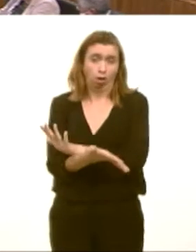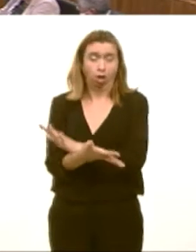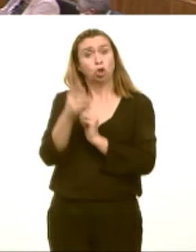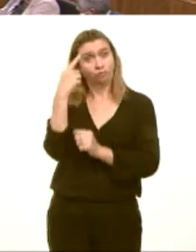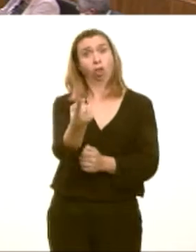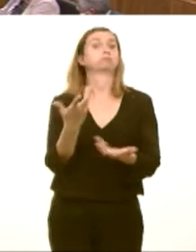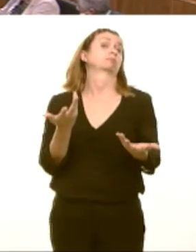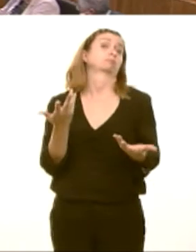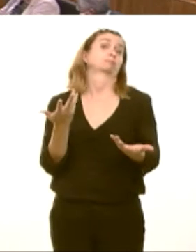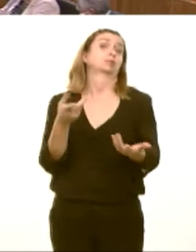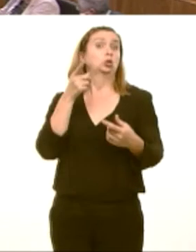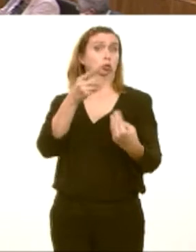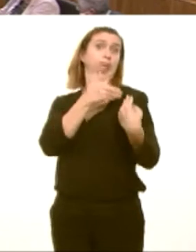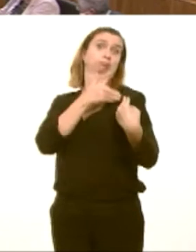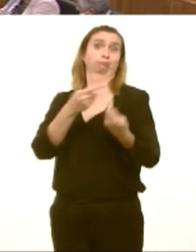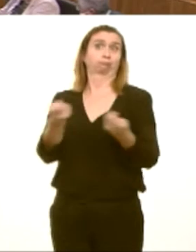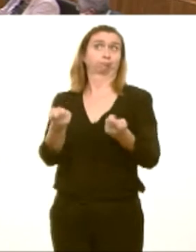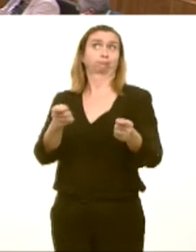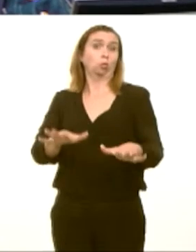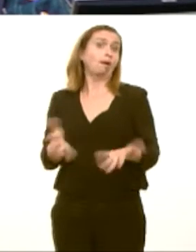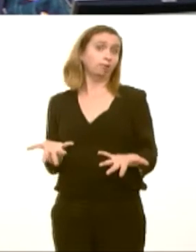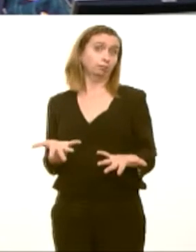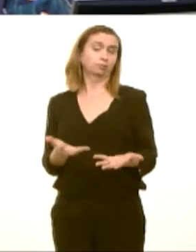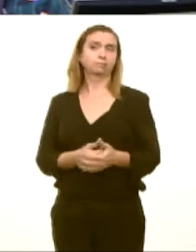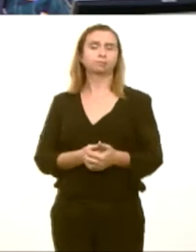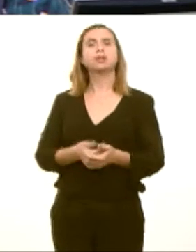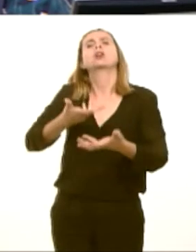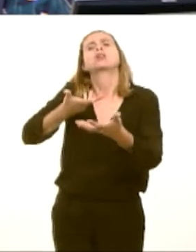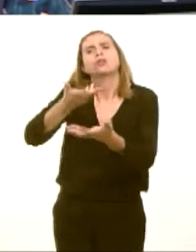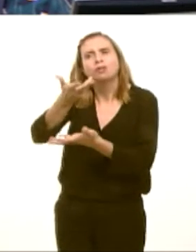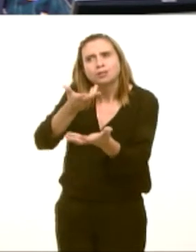Carwyn Jones: Firstly, the consultation has just closed, and no decisions have been made, as the leader of Plaid Cymru knows.